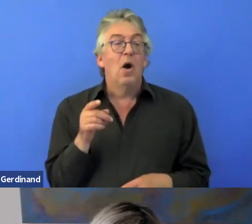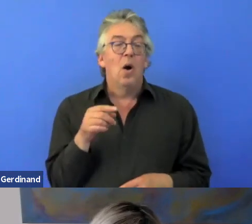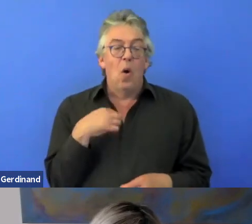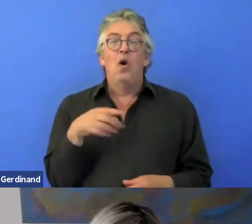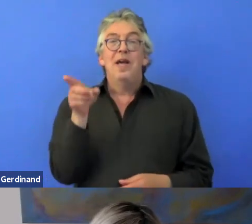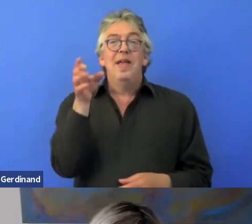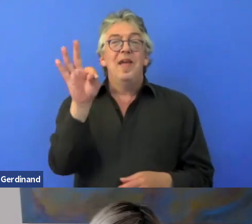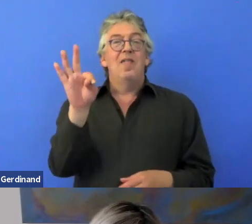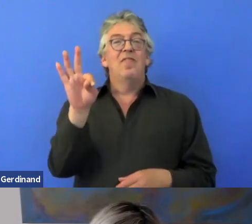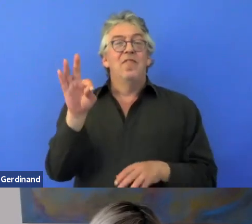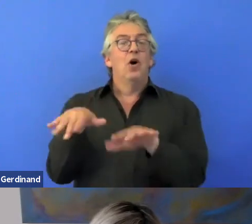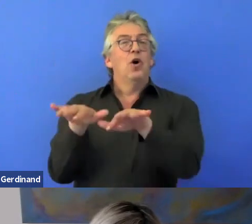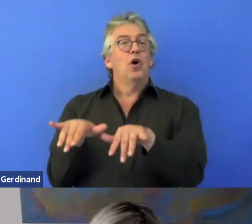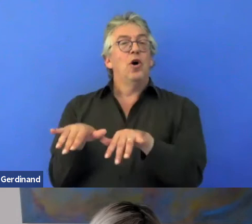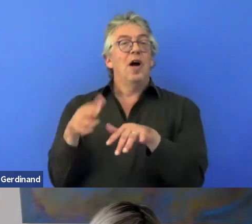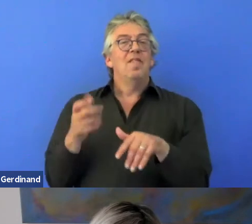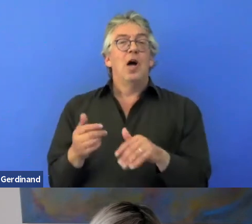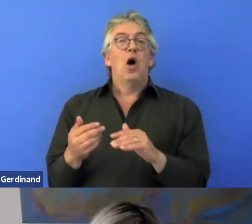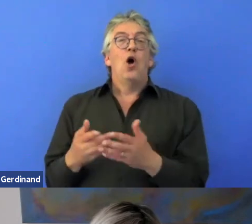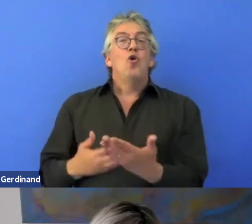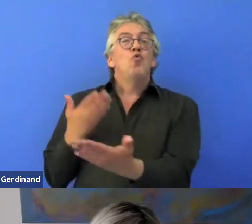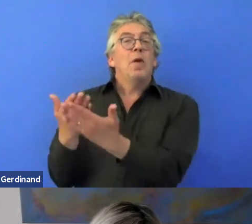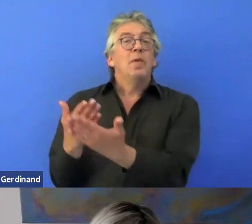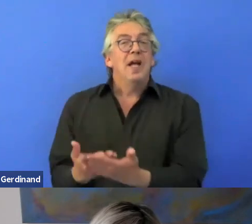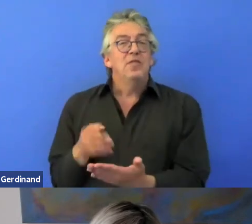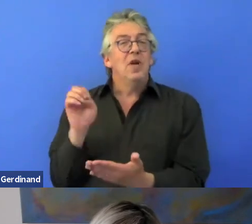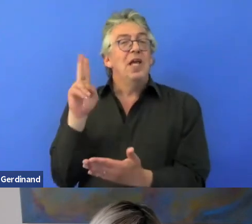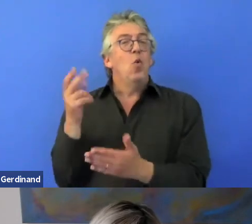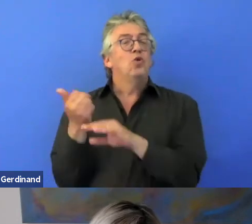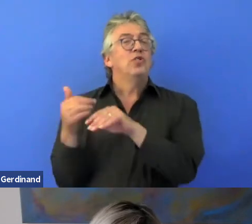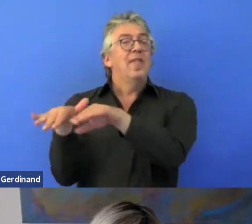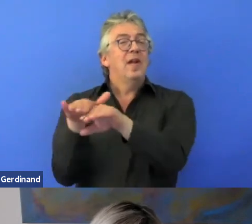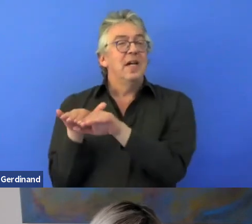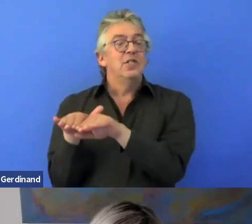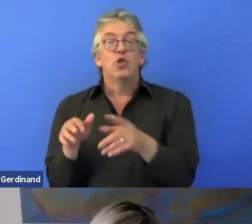for inclusive European standardisation. The question is: when this will be official?